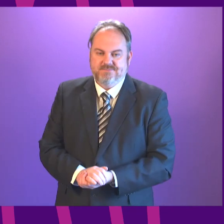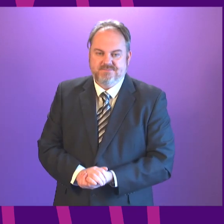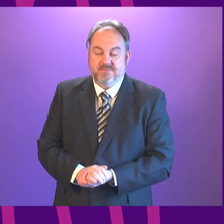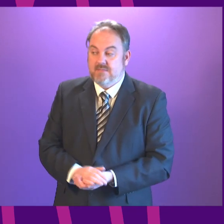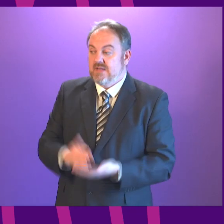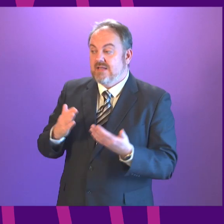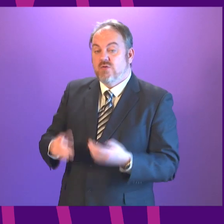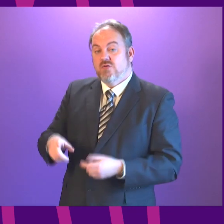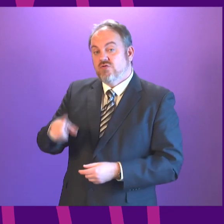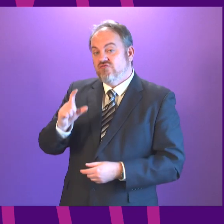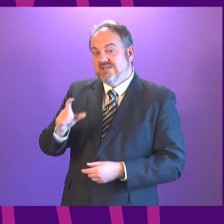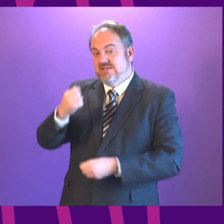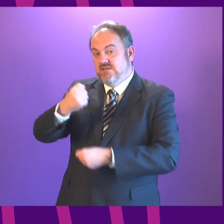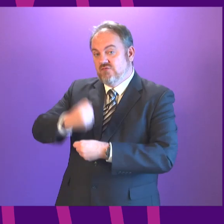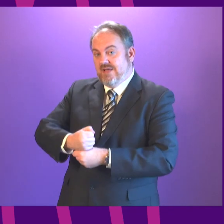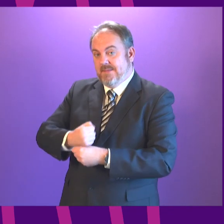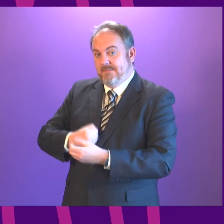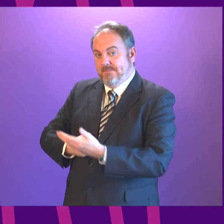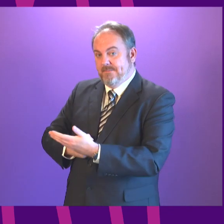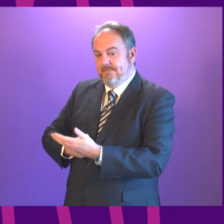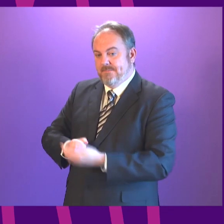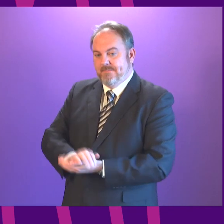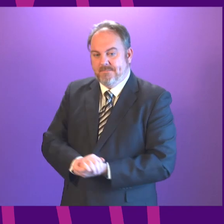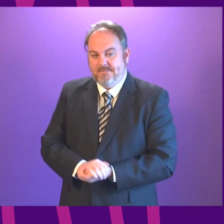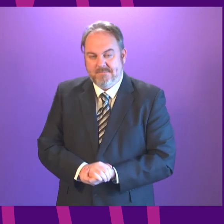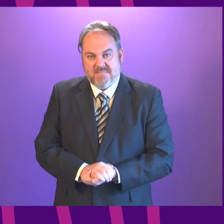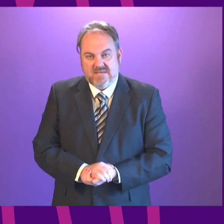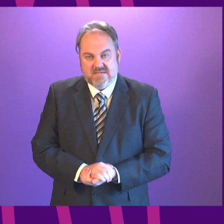Christine Grahame (Midlothian South, Tweeddale and Lauderdale) (SNP):